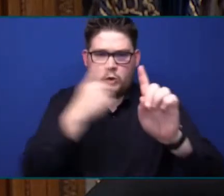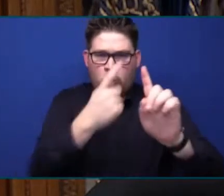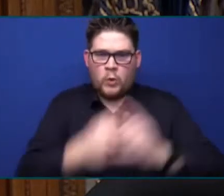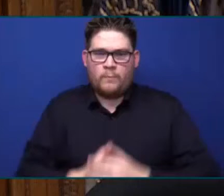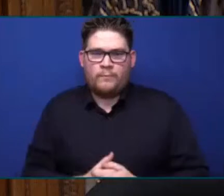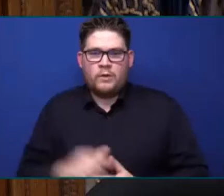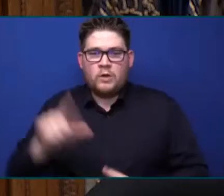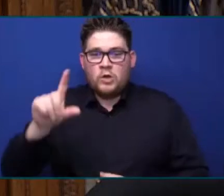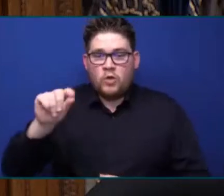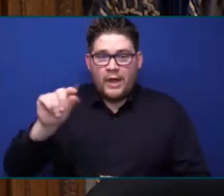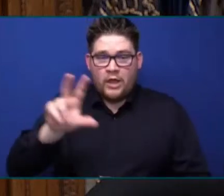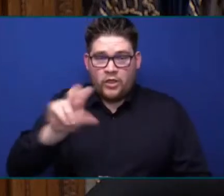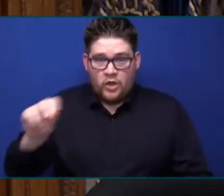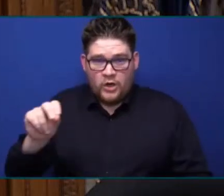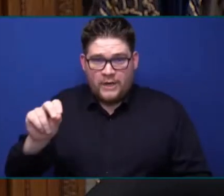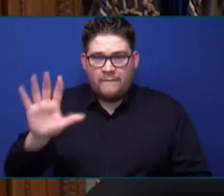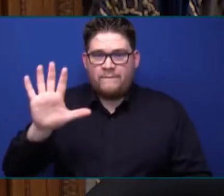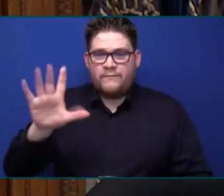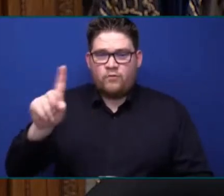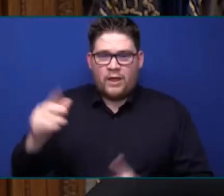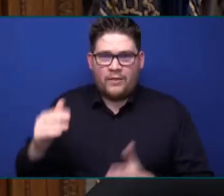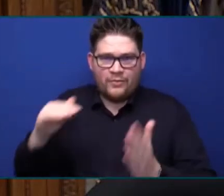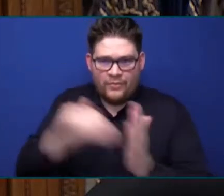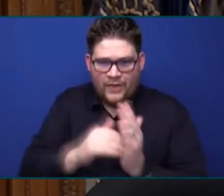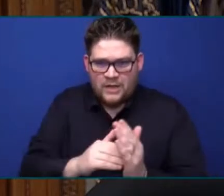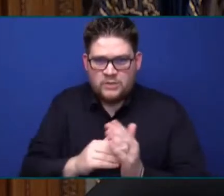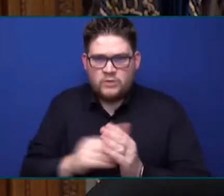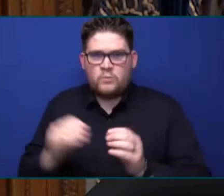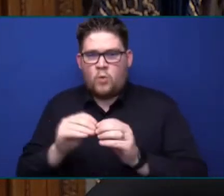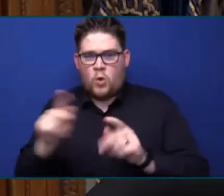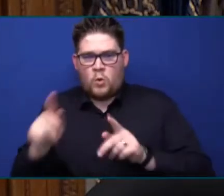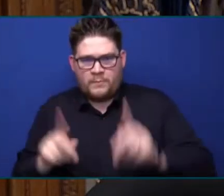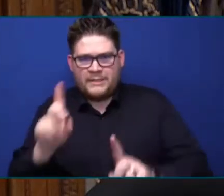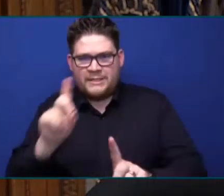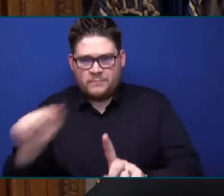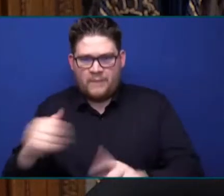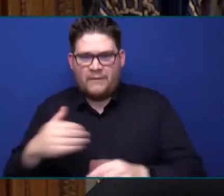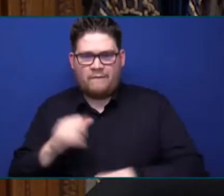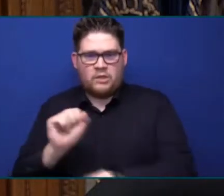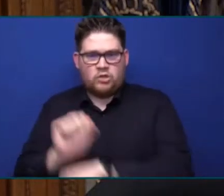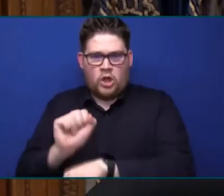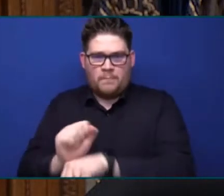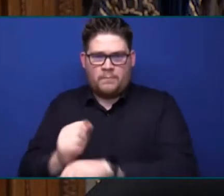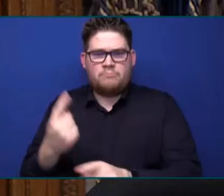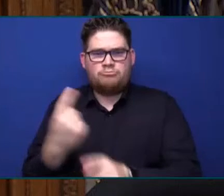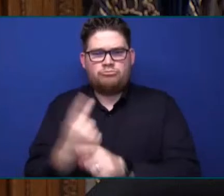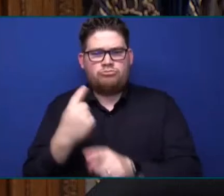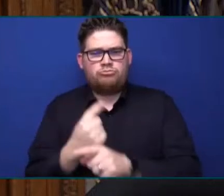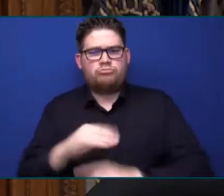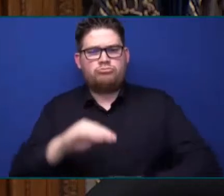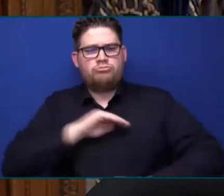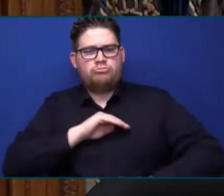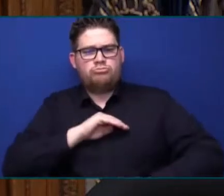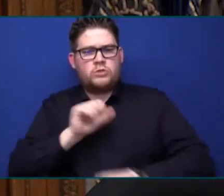in British Columbia will have appropriate employment that fulfils their work potential and the needs of our labour market.